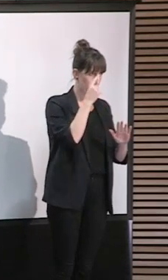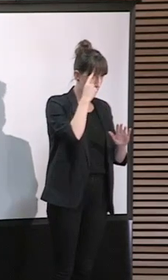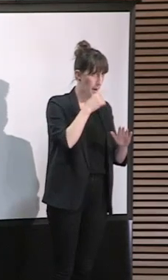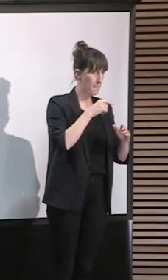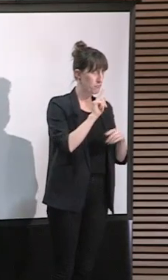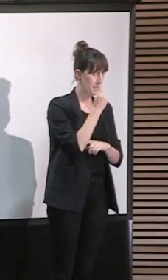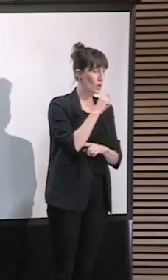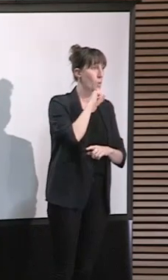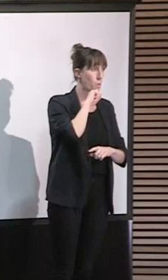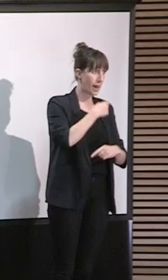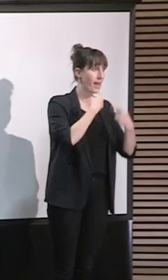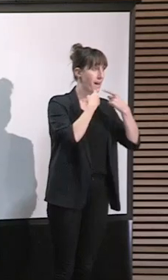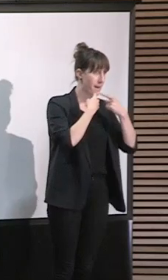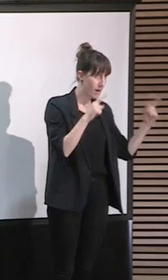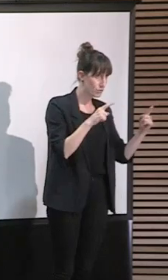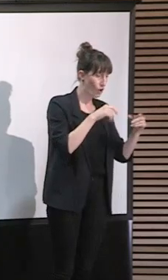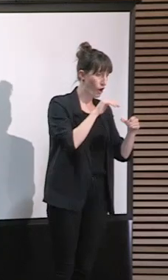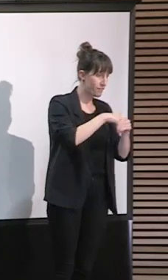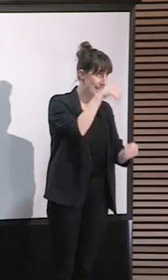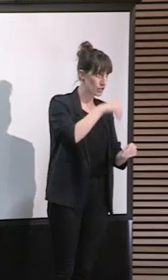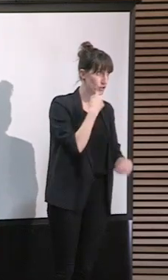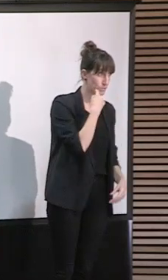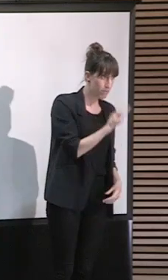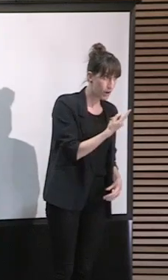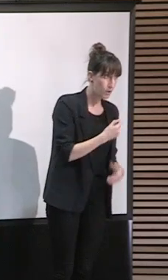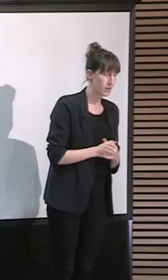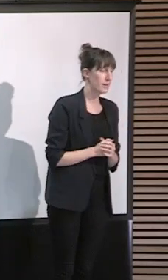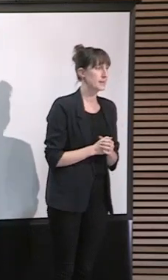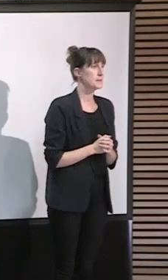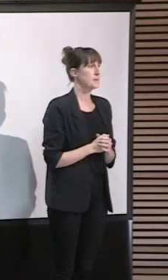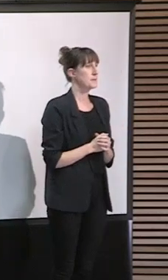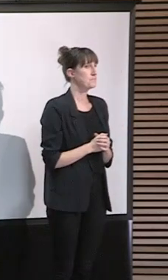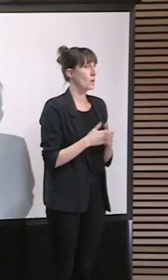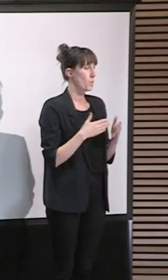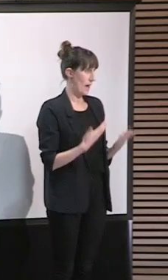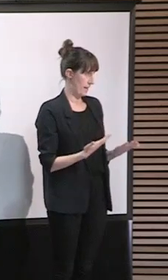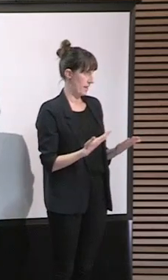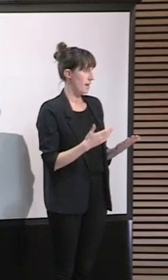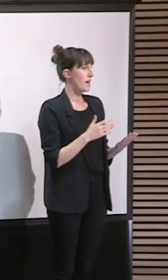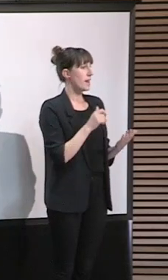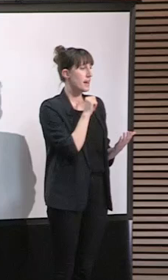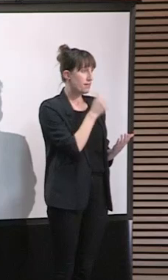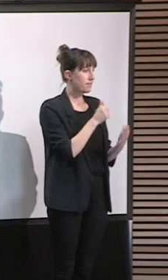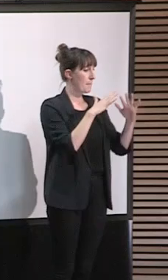facts of the matter lie. Logistically, she's doing it tomorrow. She will be making that decision, announcing it tomorrow?